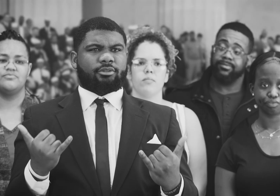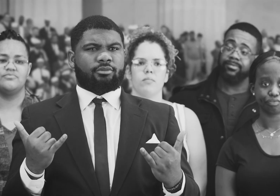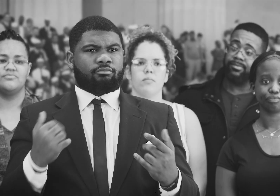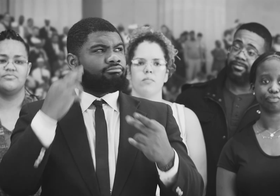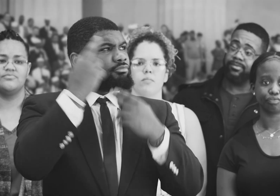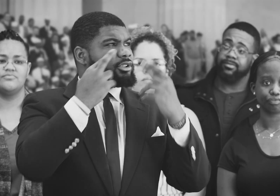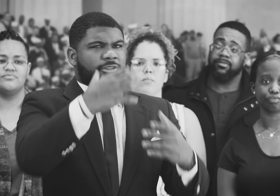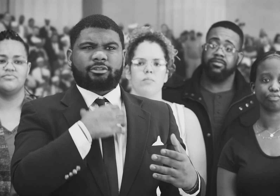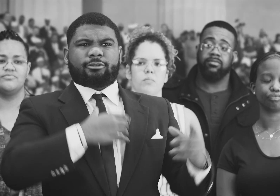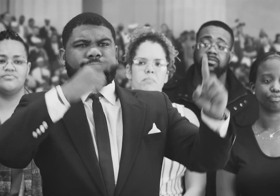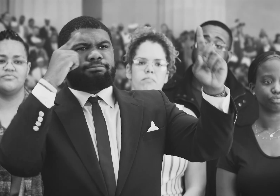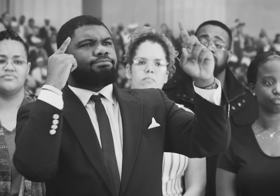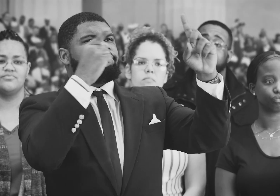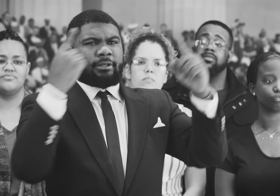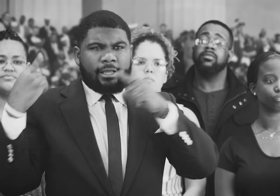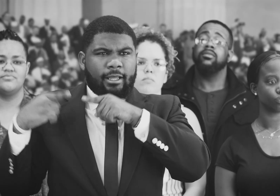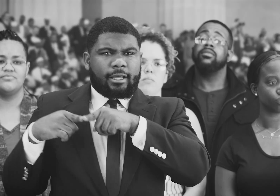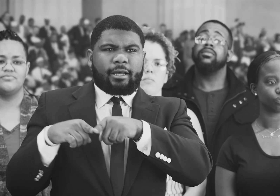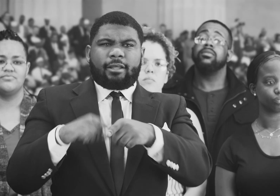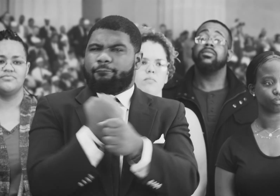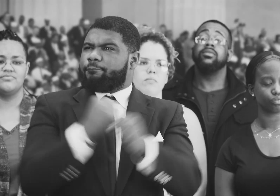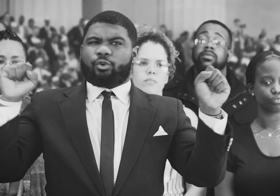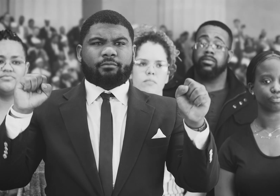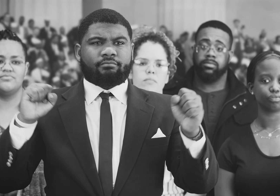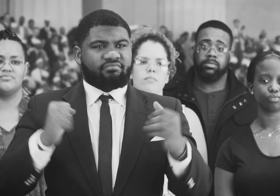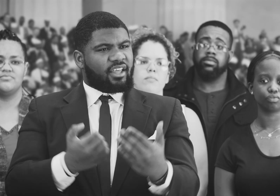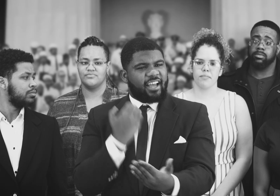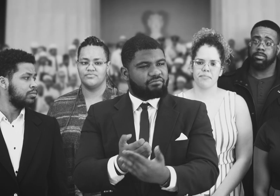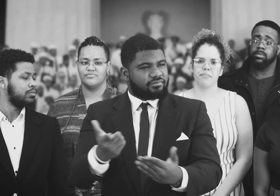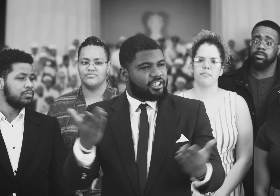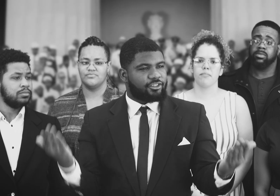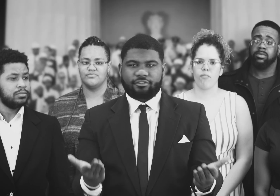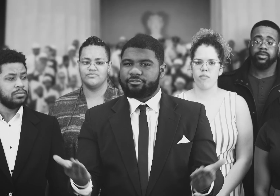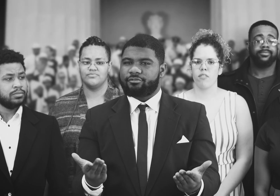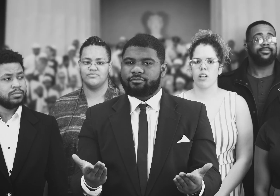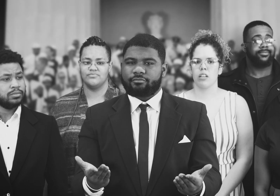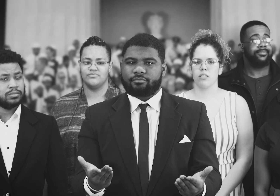here today, have come to realize that their destiny is tied up with our destiny, and they have come to realize that their freedom is inextricably bound to our freedom.